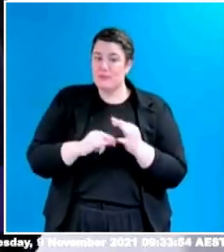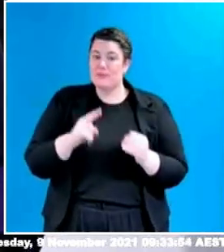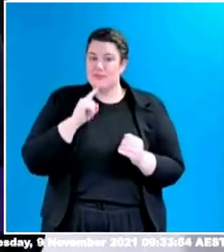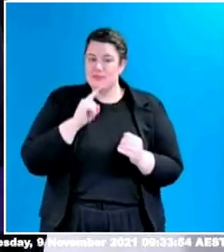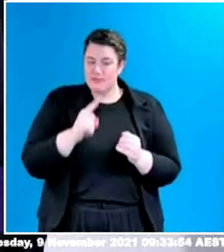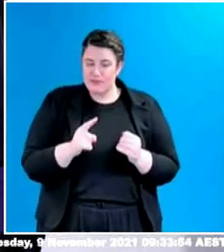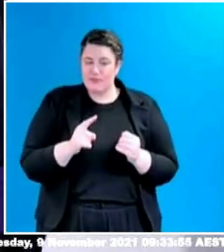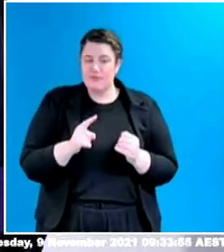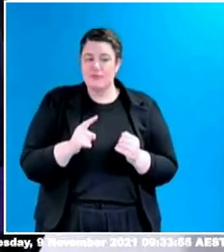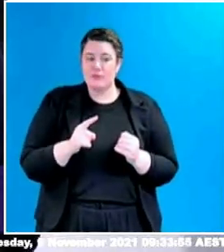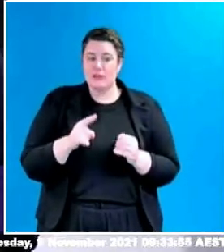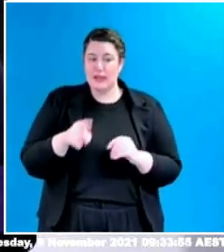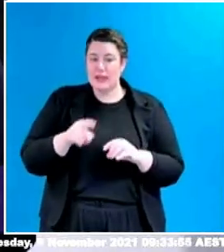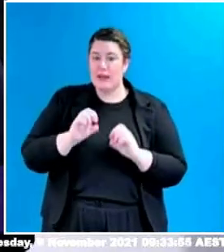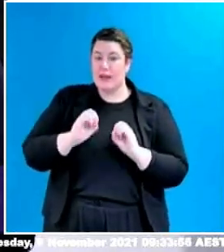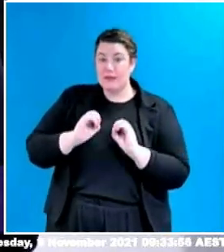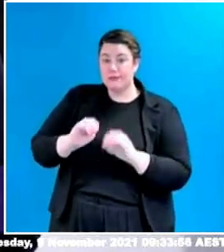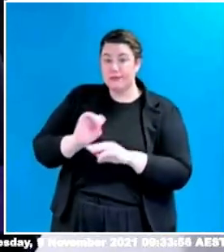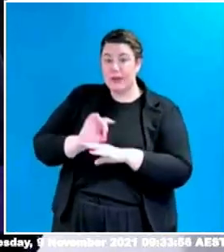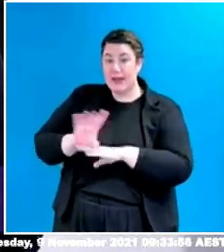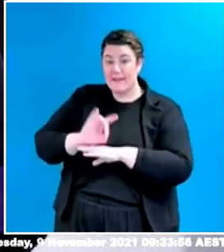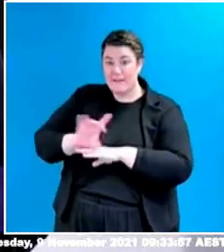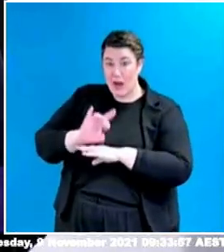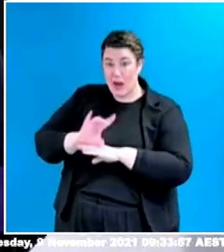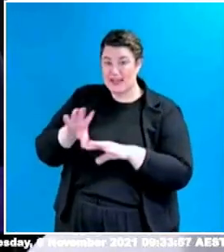provided to the Royal Commission would be tendered.